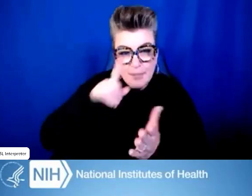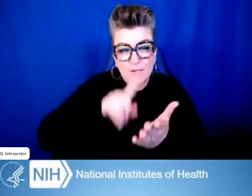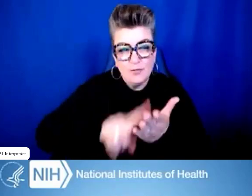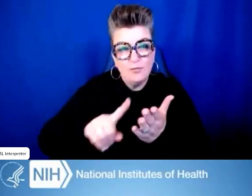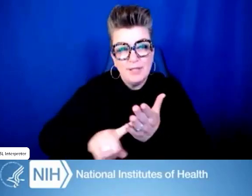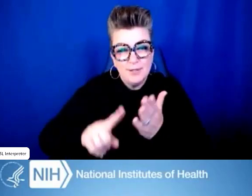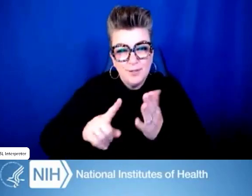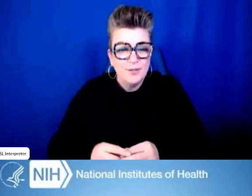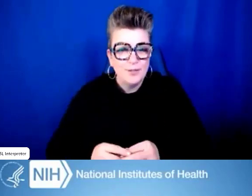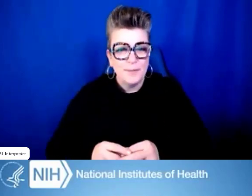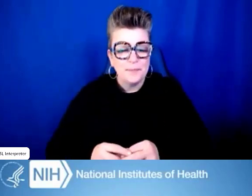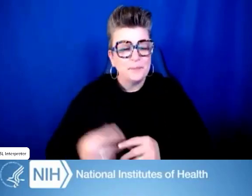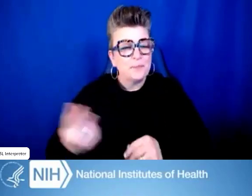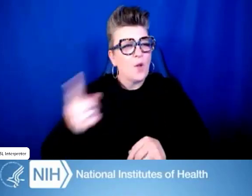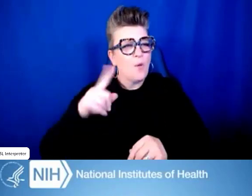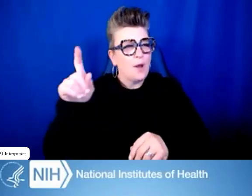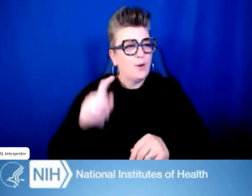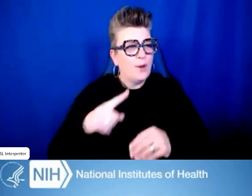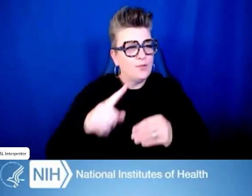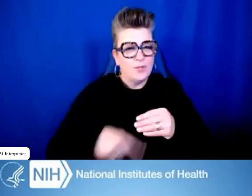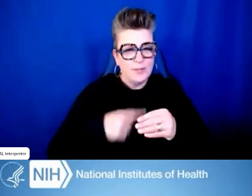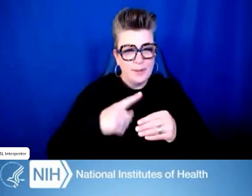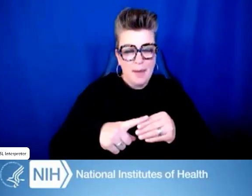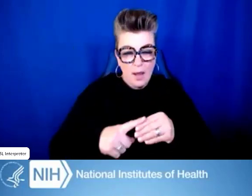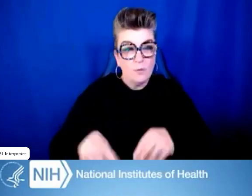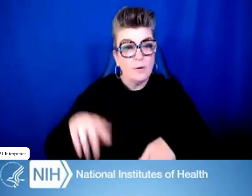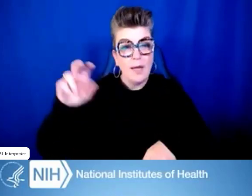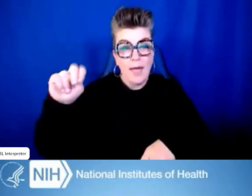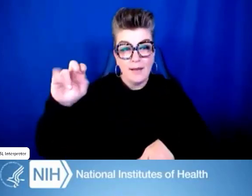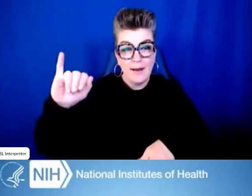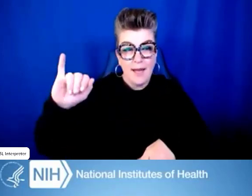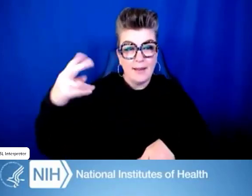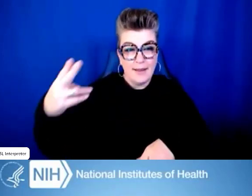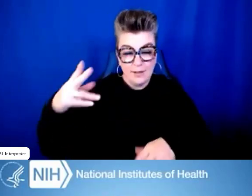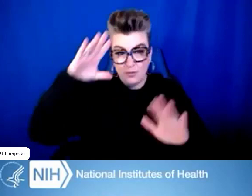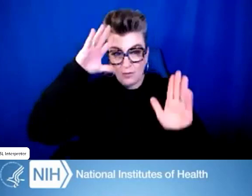A question here about NIH's expectations if consent was not obtained at all,